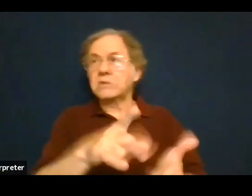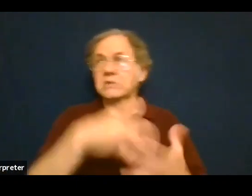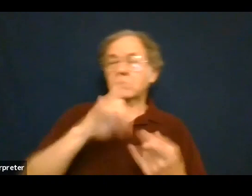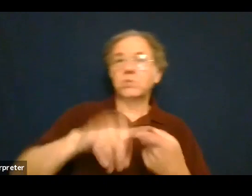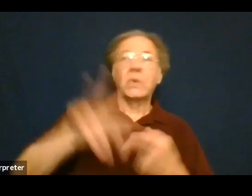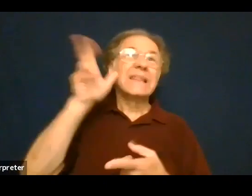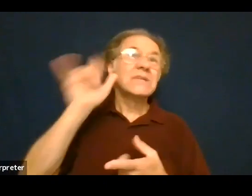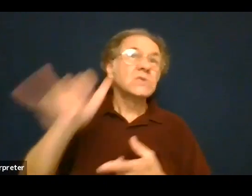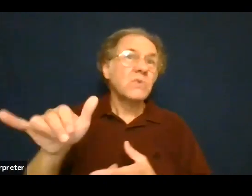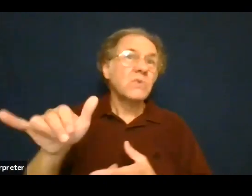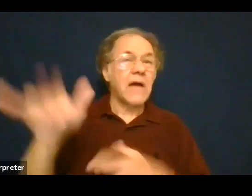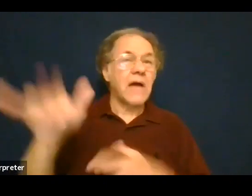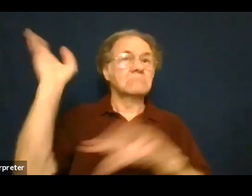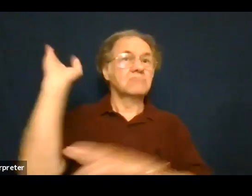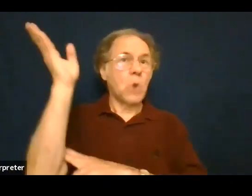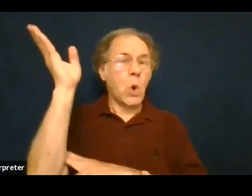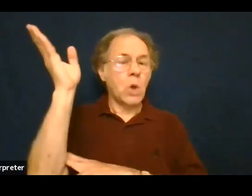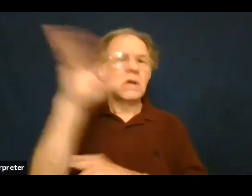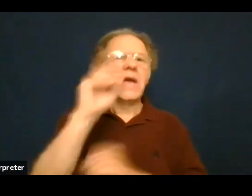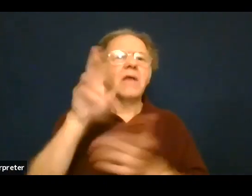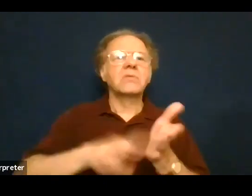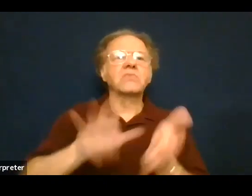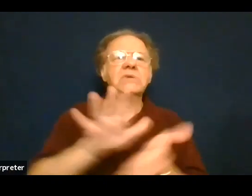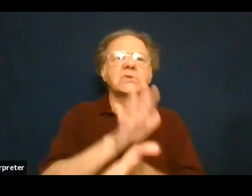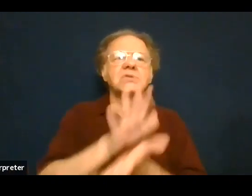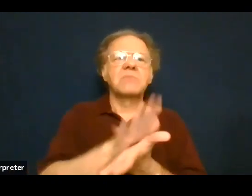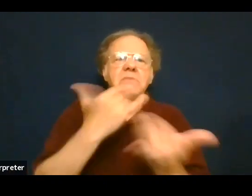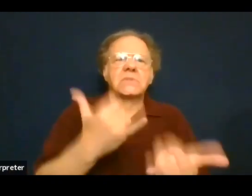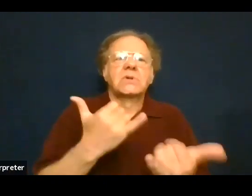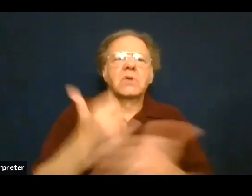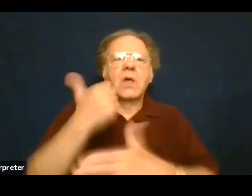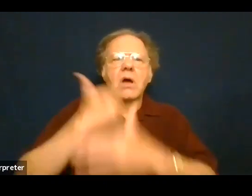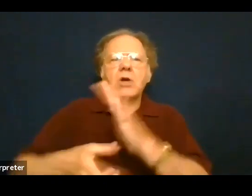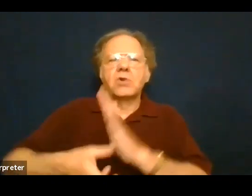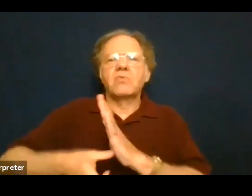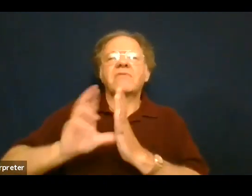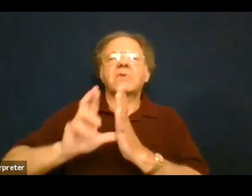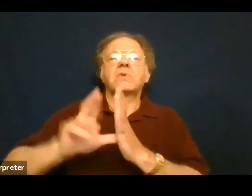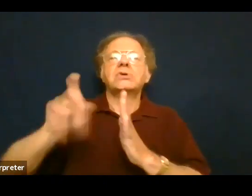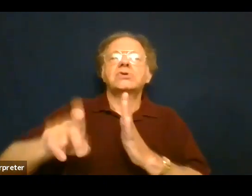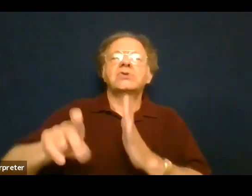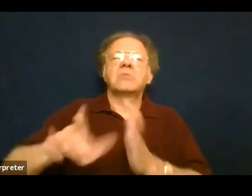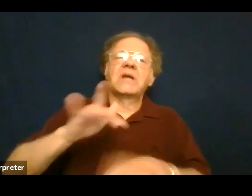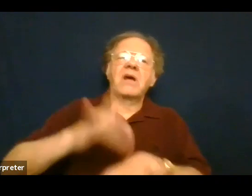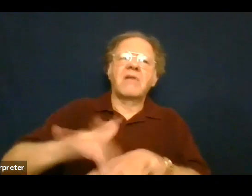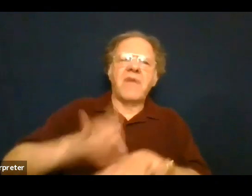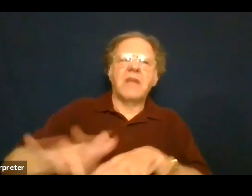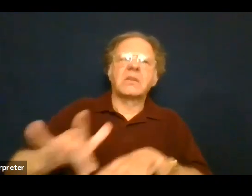And the research paper is currently under review, and should be available to you all soon. Thank you.